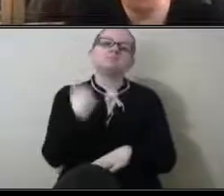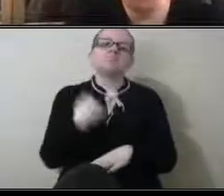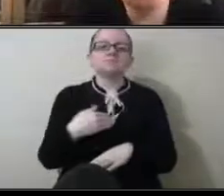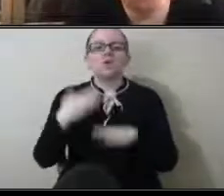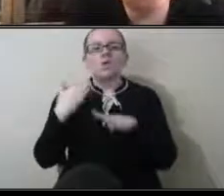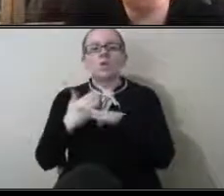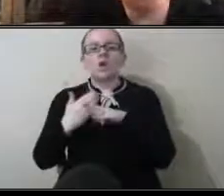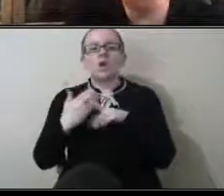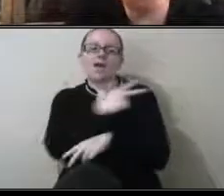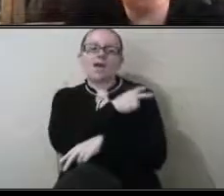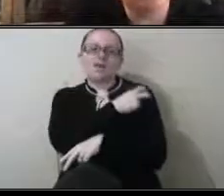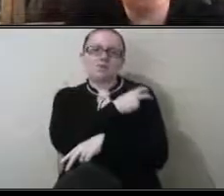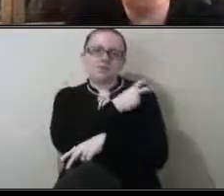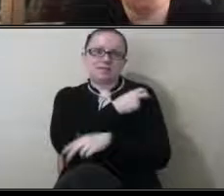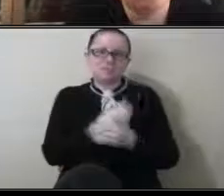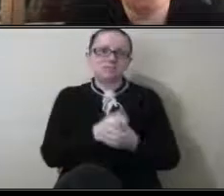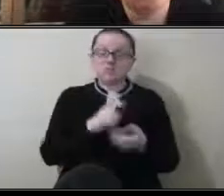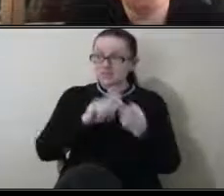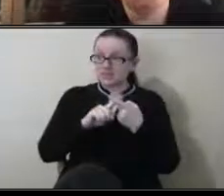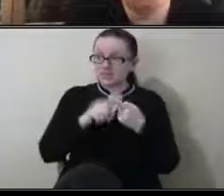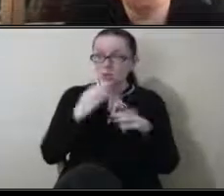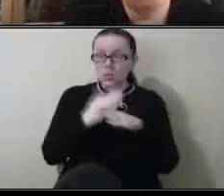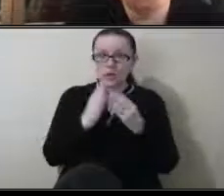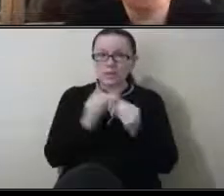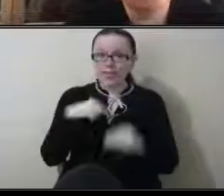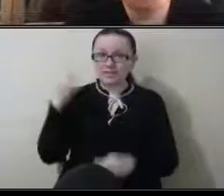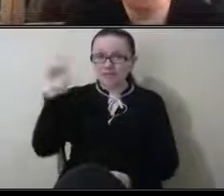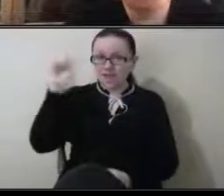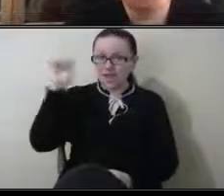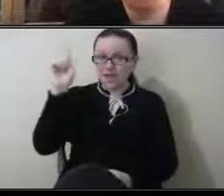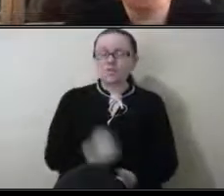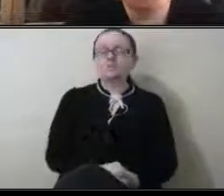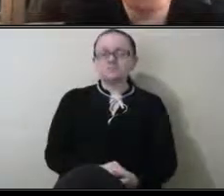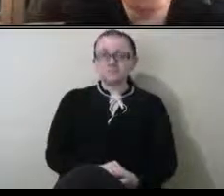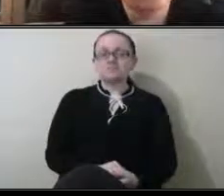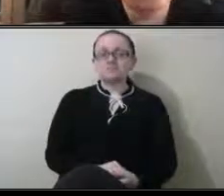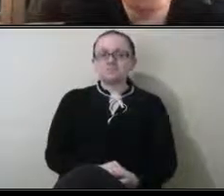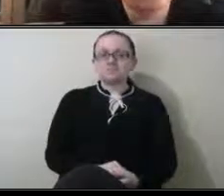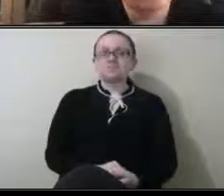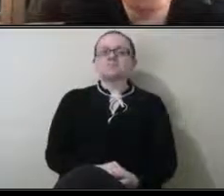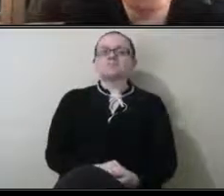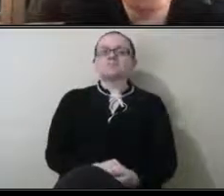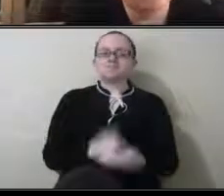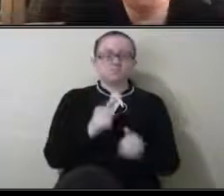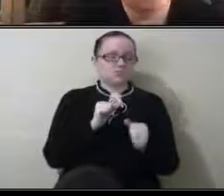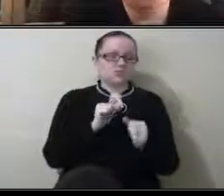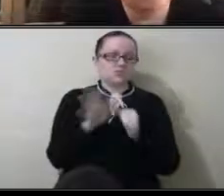still performing in that duty um and is a great asset and colleague as part of the organization